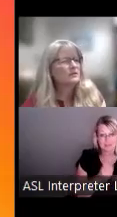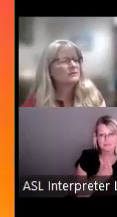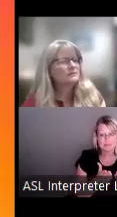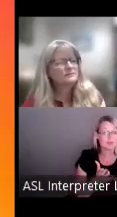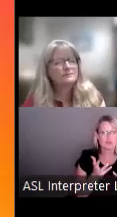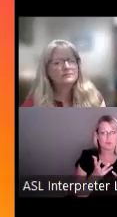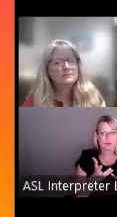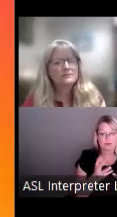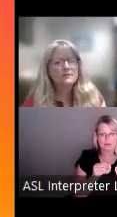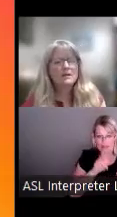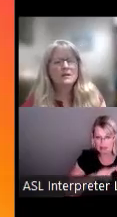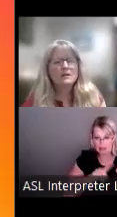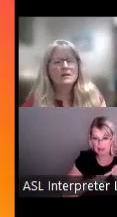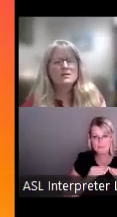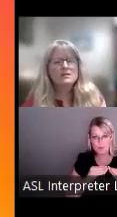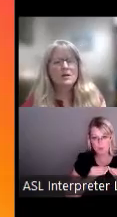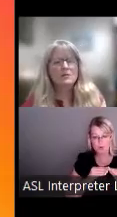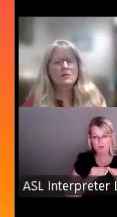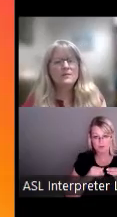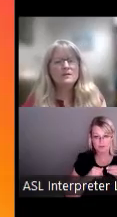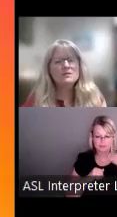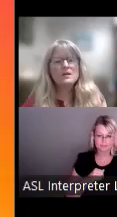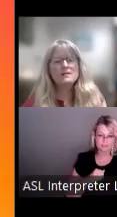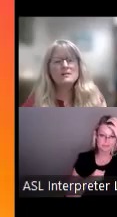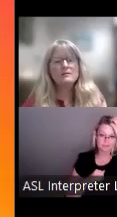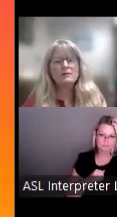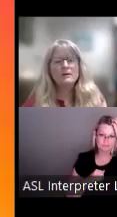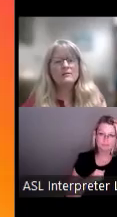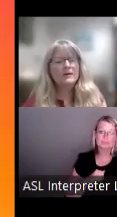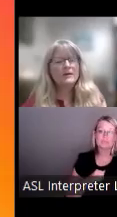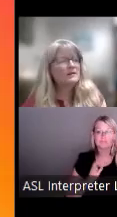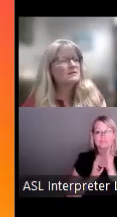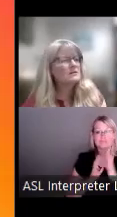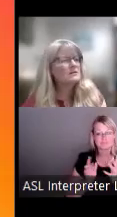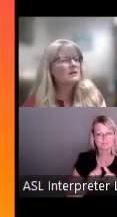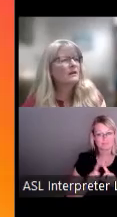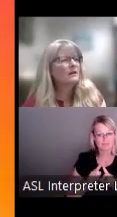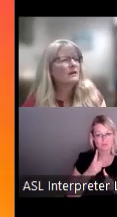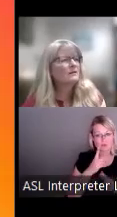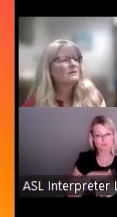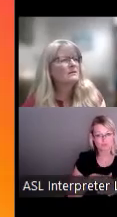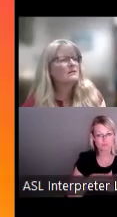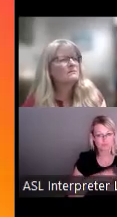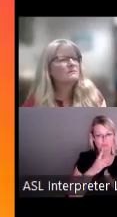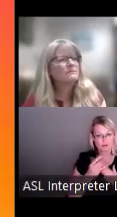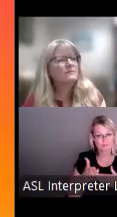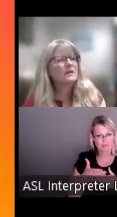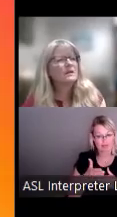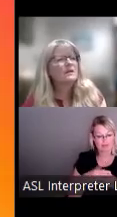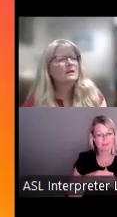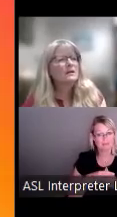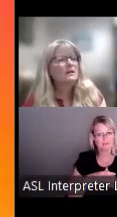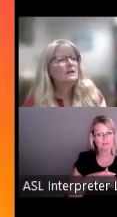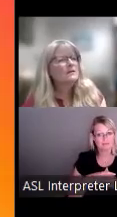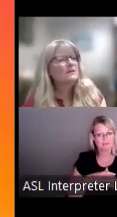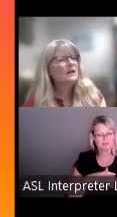look, so there's lots of different red flags, and the